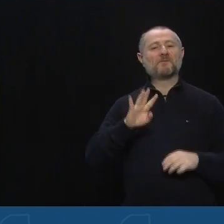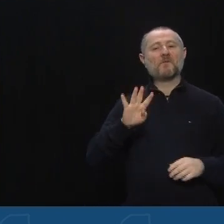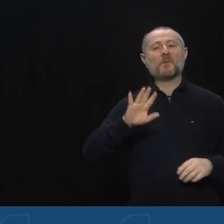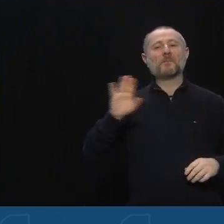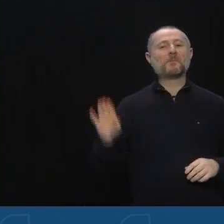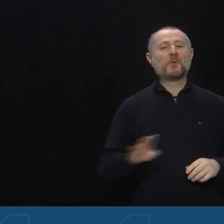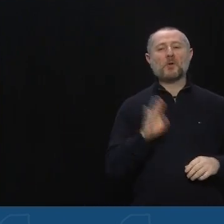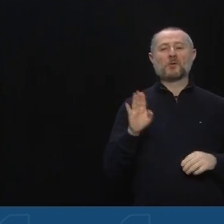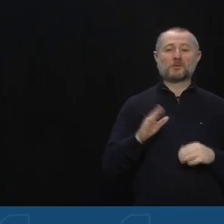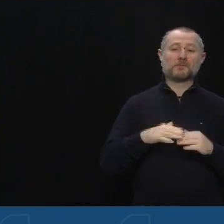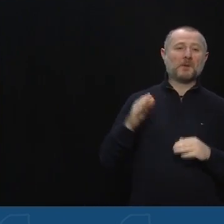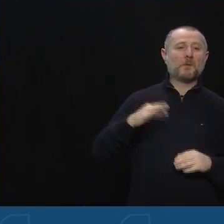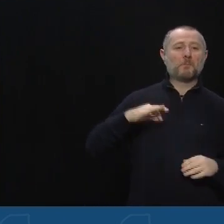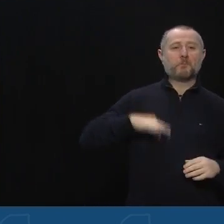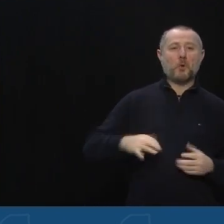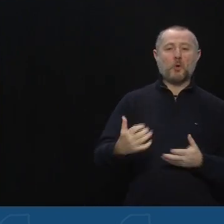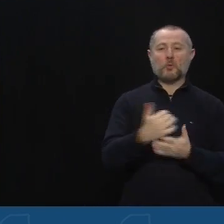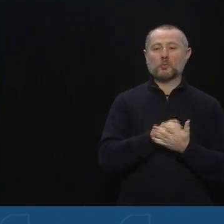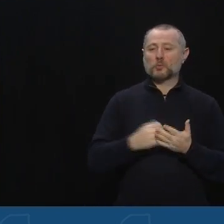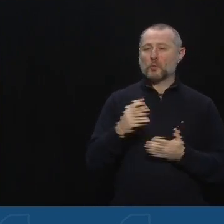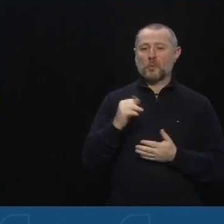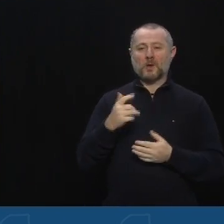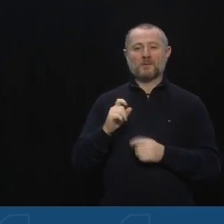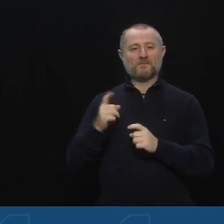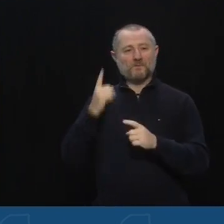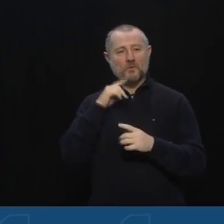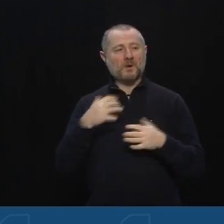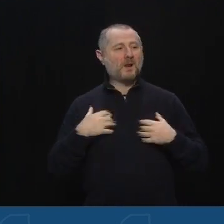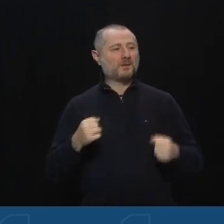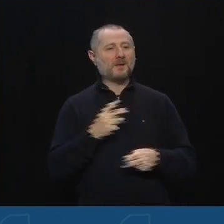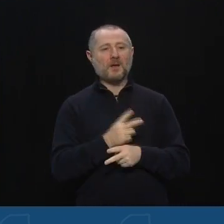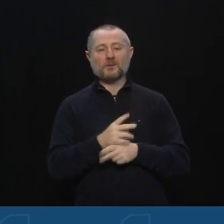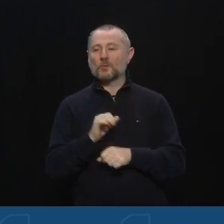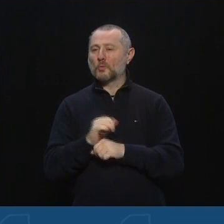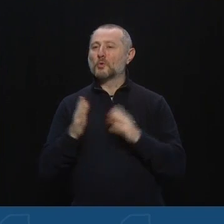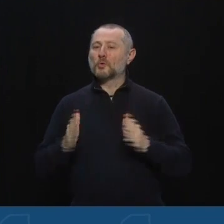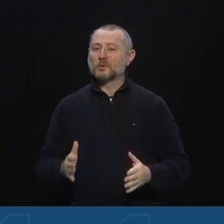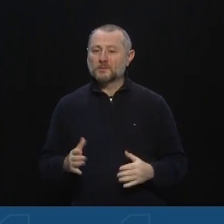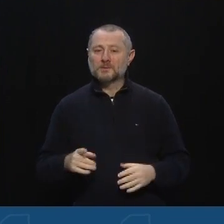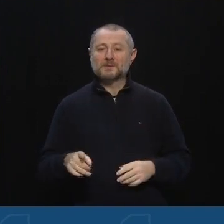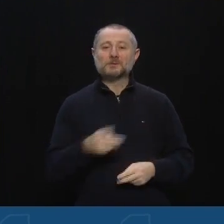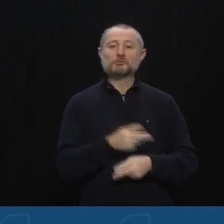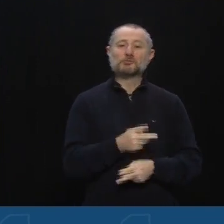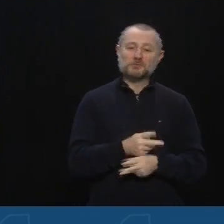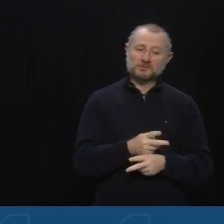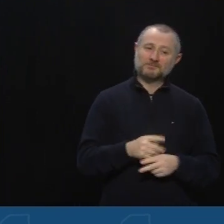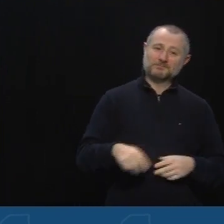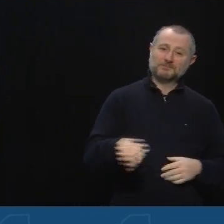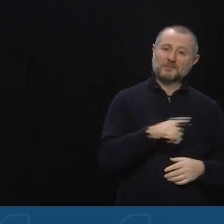WE OWE, AND WE ARE INVESTING OVER $4 BILLION IN BONUSES AND WAGES FOR HEALTHCARE WORKERS, AS